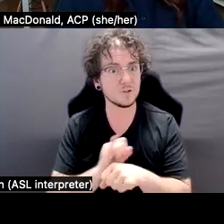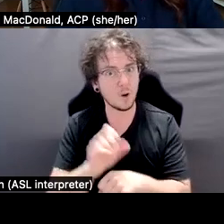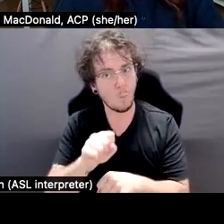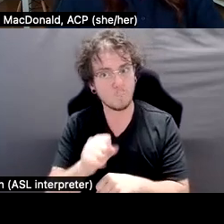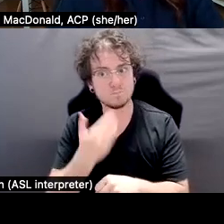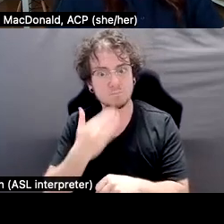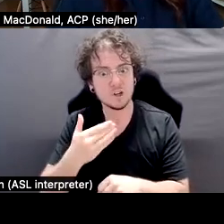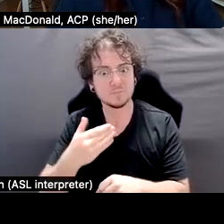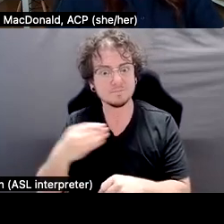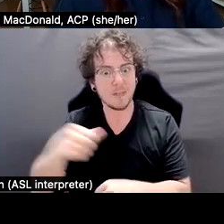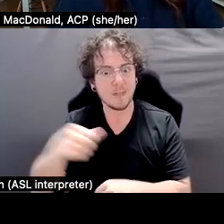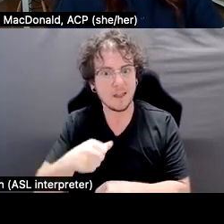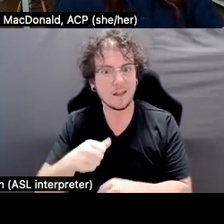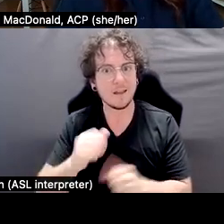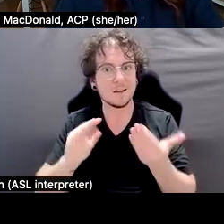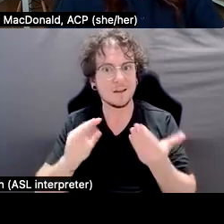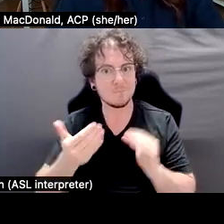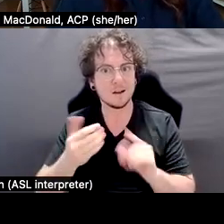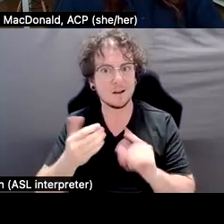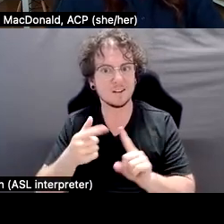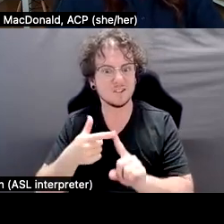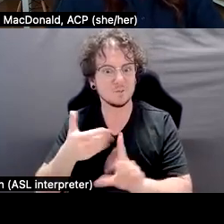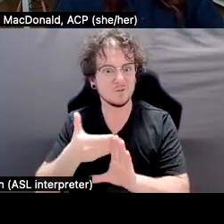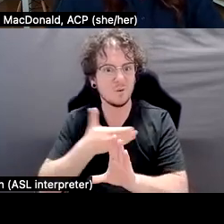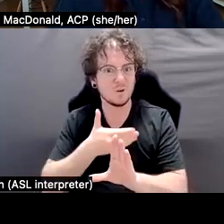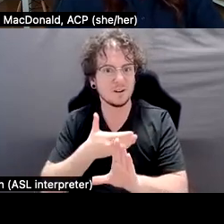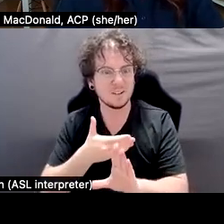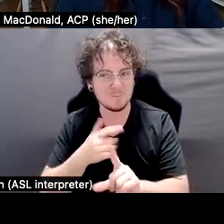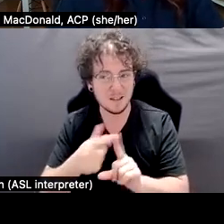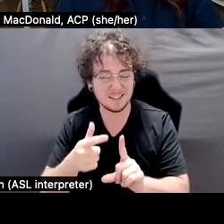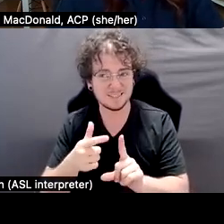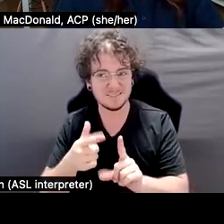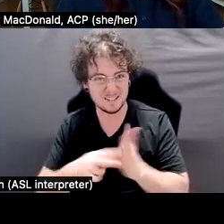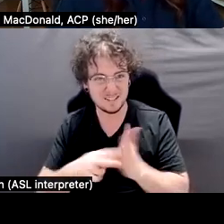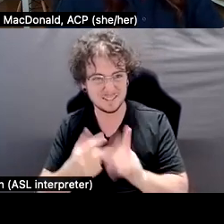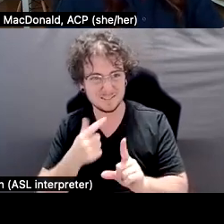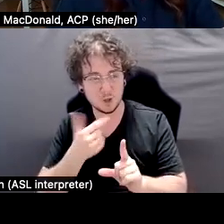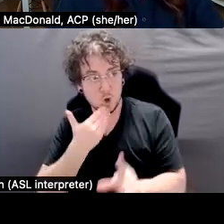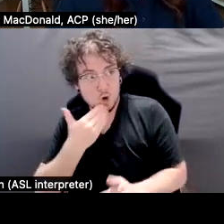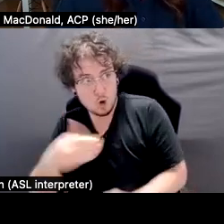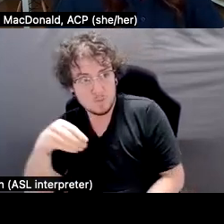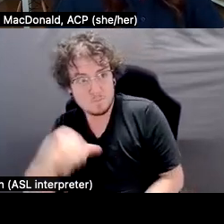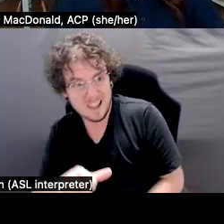it's safe to say that most wouldn't consider it well-paid. And beyond the cost of living,